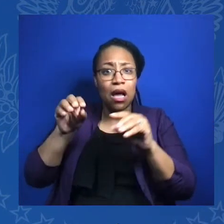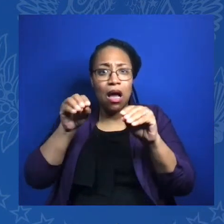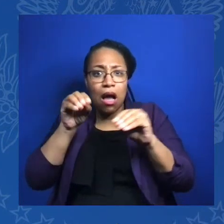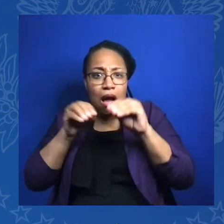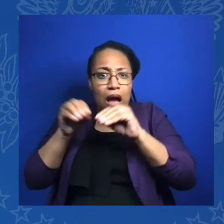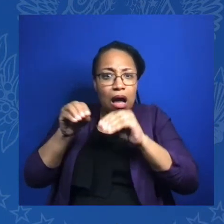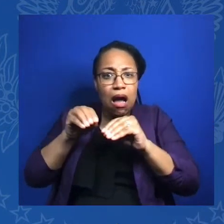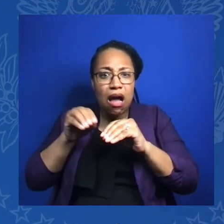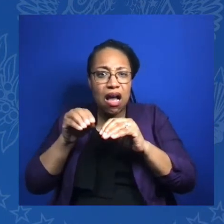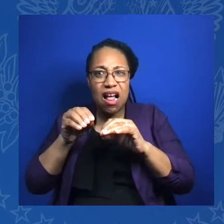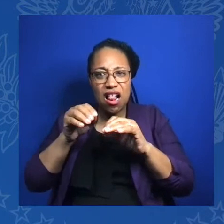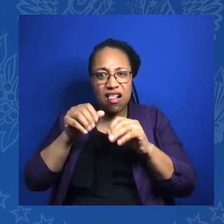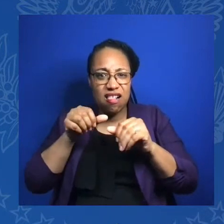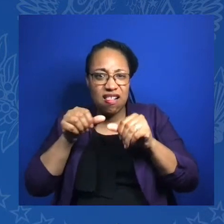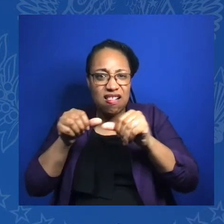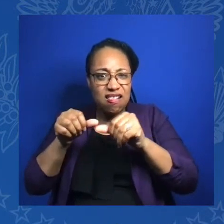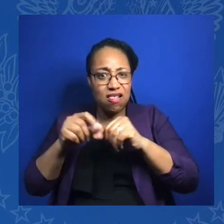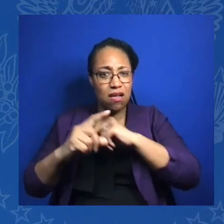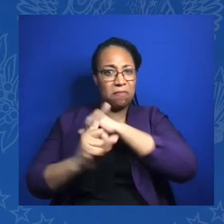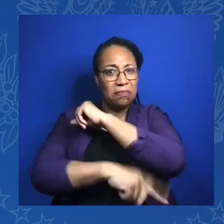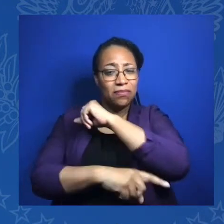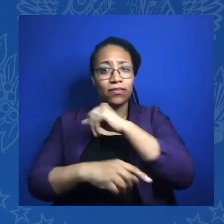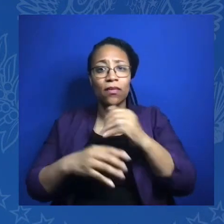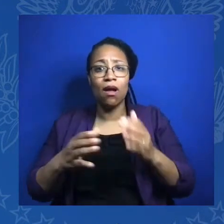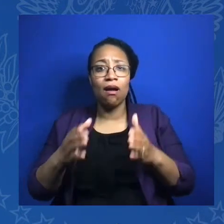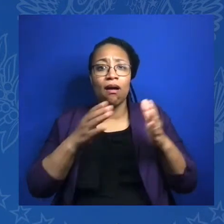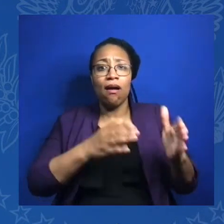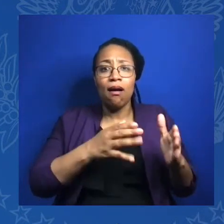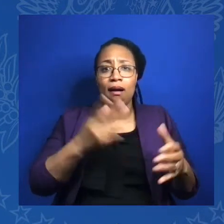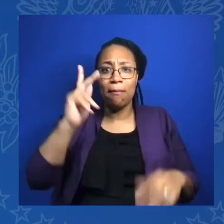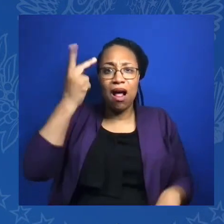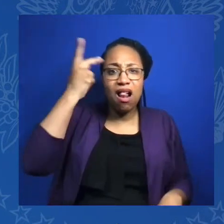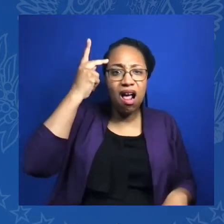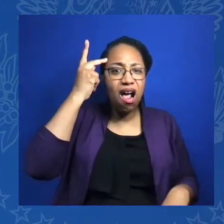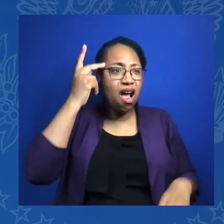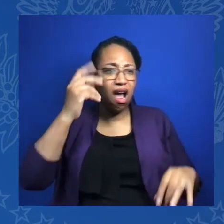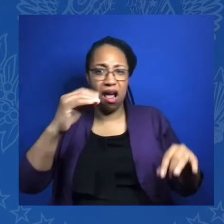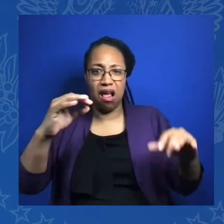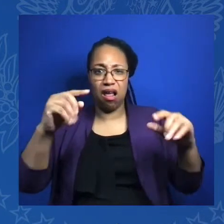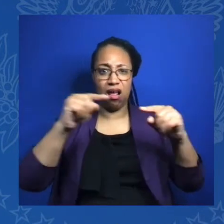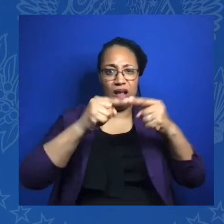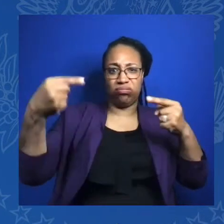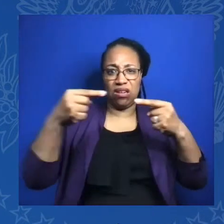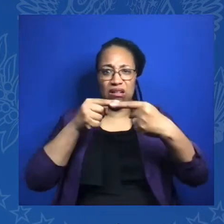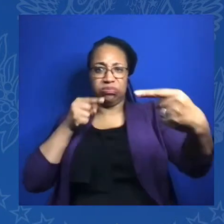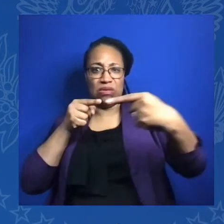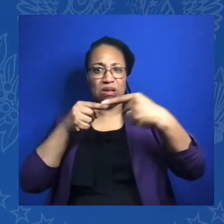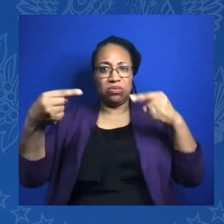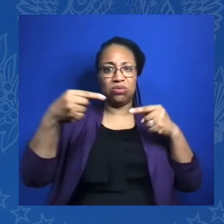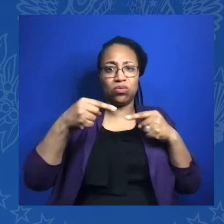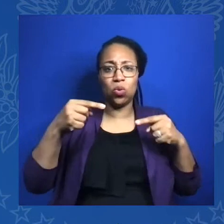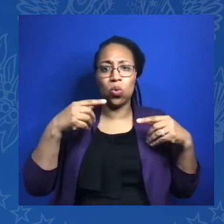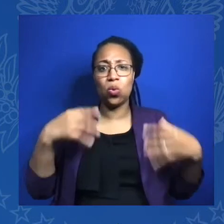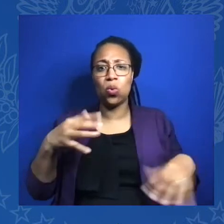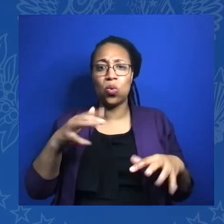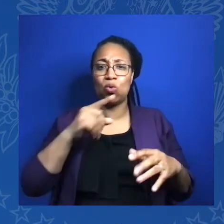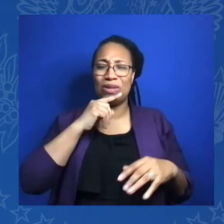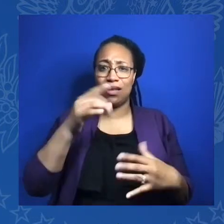punishing individuals and security services in Russia and Iran who've been part of the wrongful defen- -- detention of Americans.